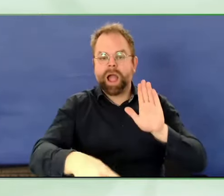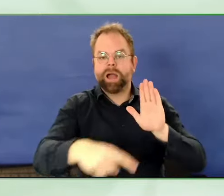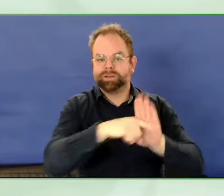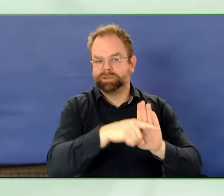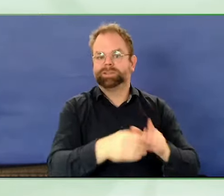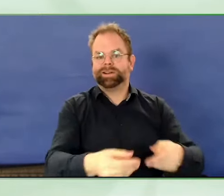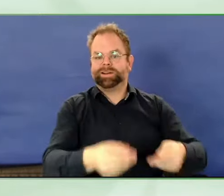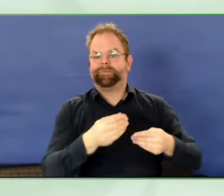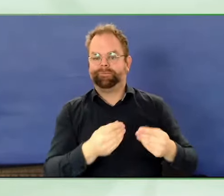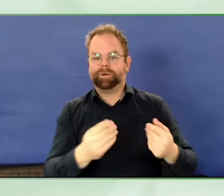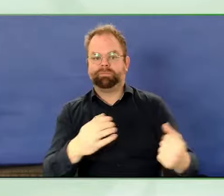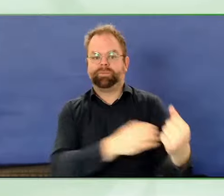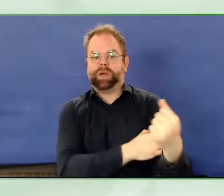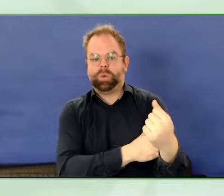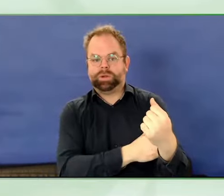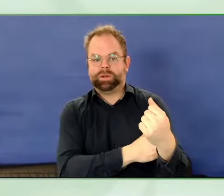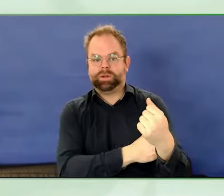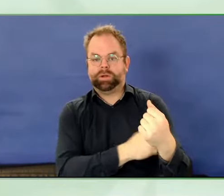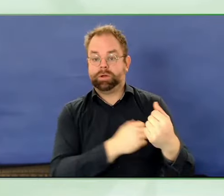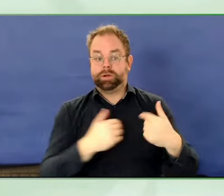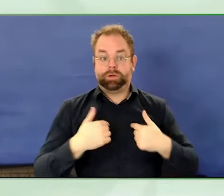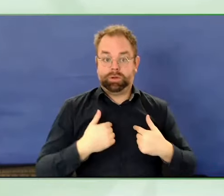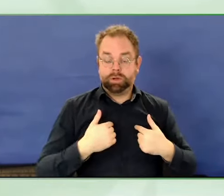that are developed in the world, it's based on the minimum acceptable.